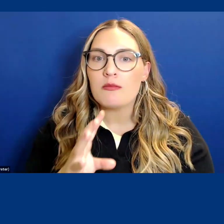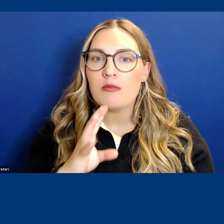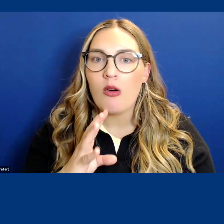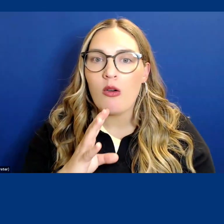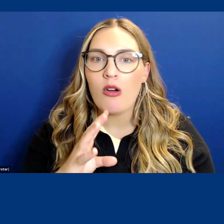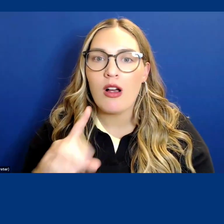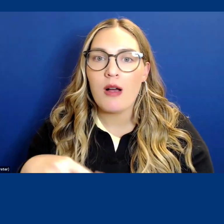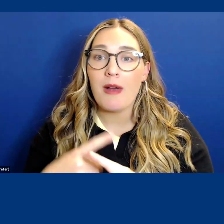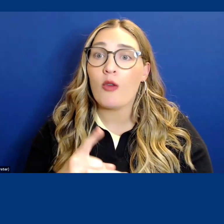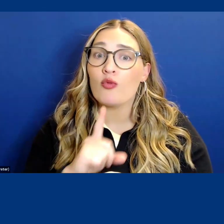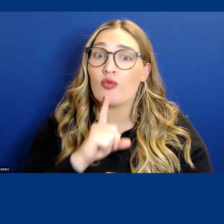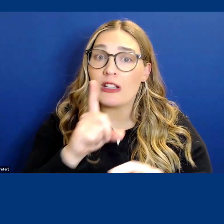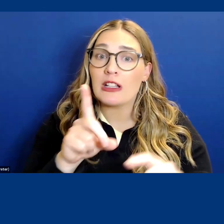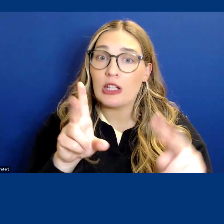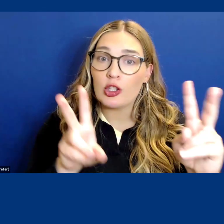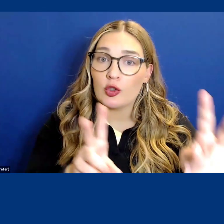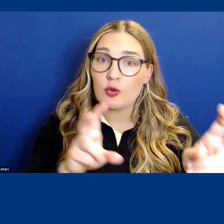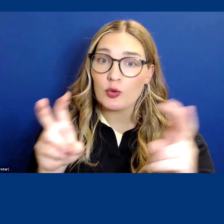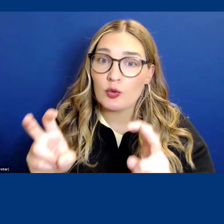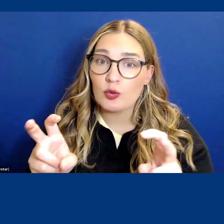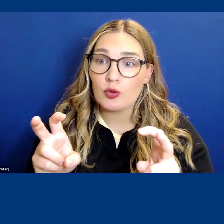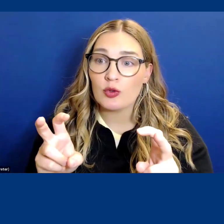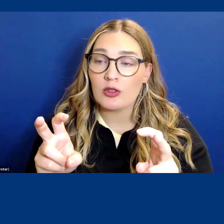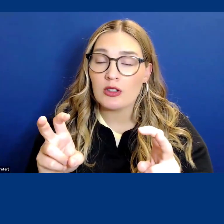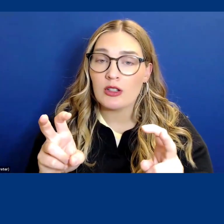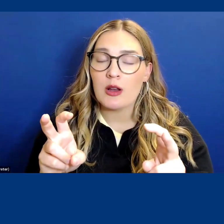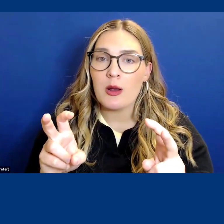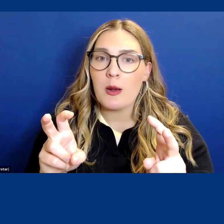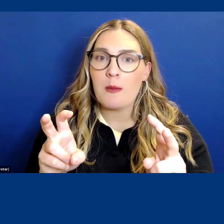real issues and gave me positive feedback about